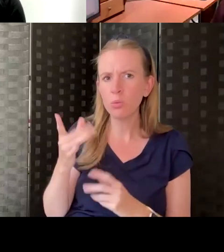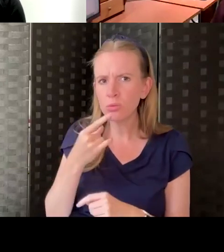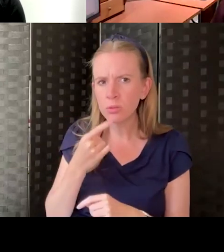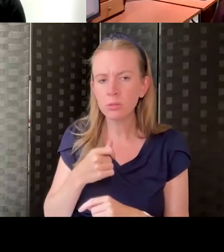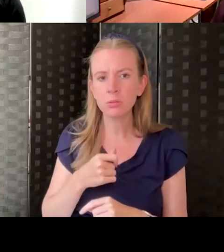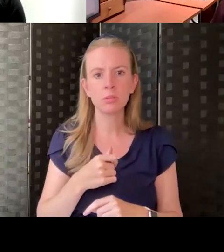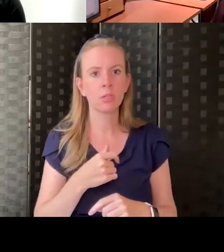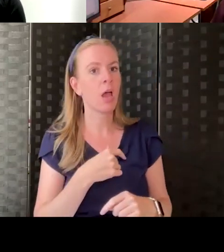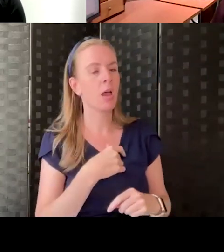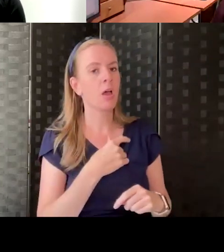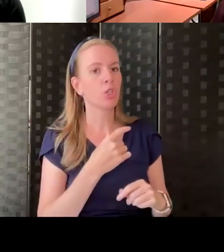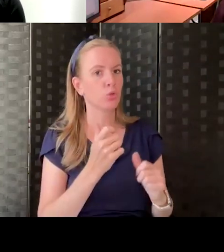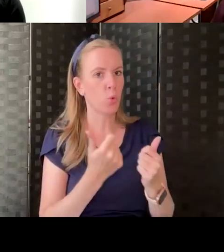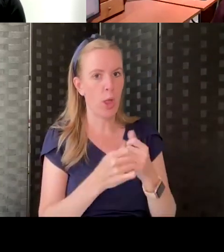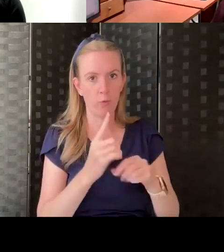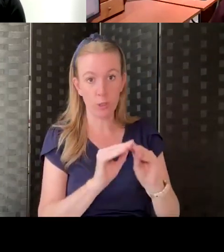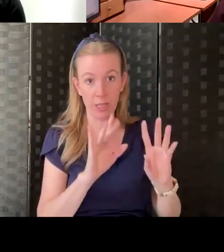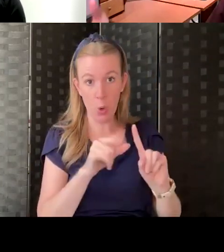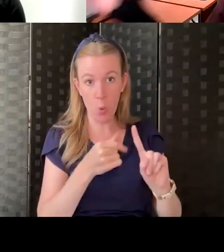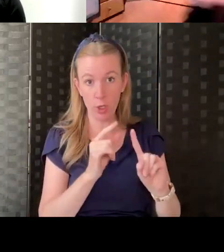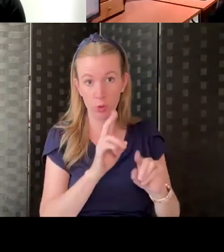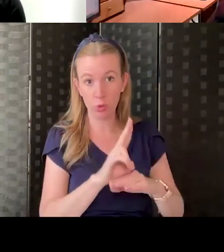Jay: So when everyone is clear when you use sass in the end it compiles